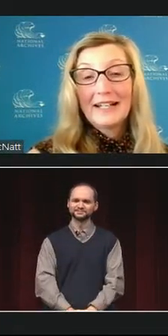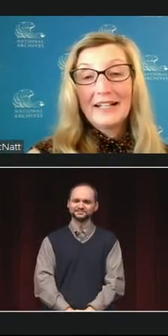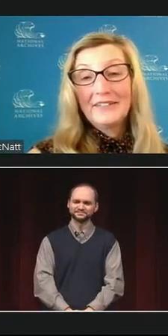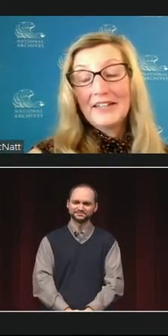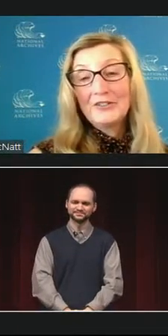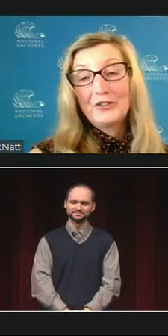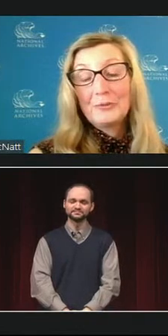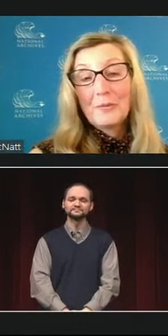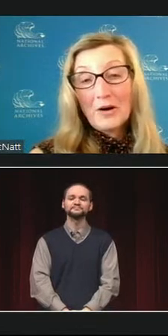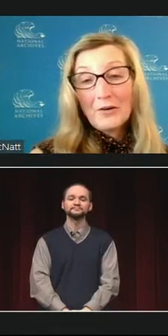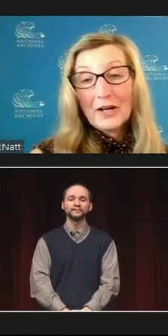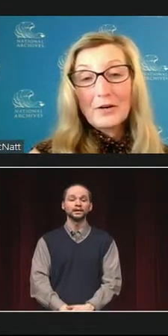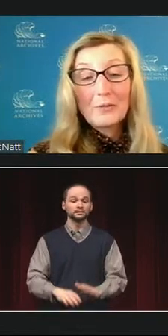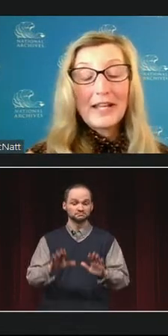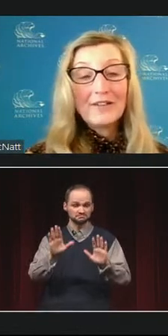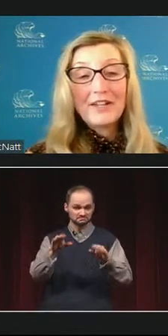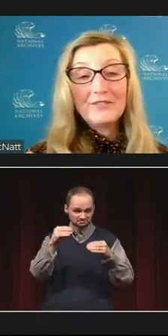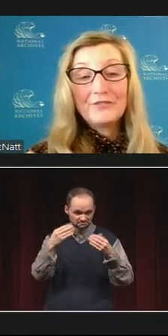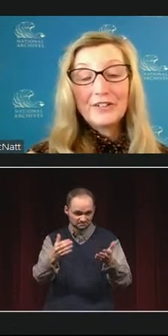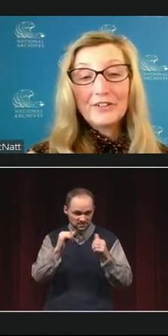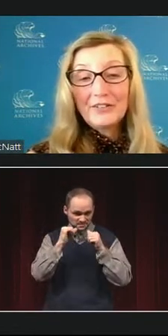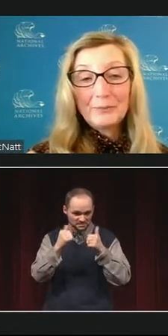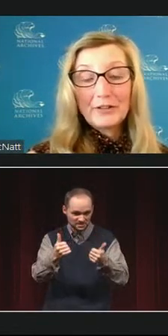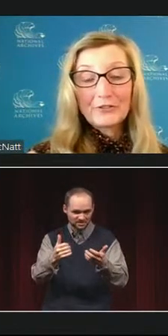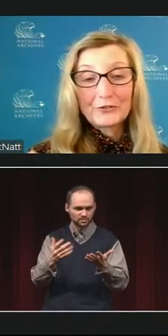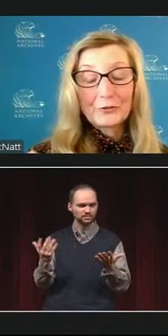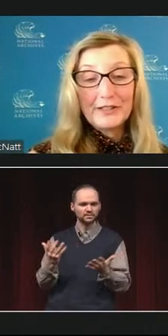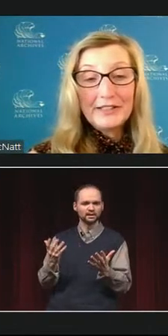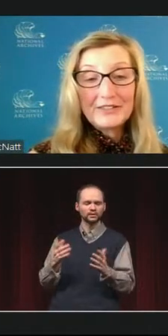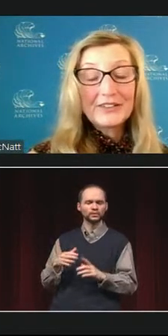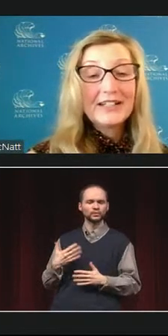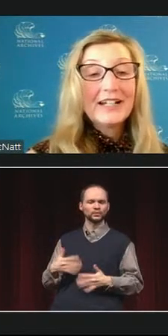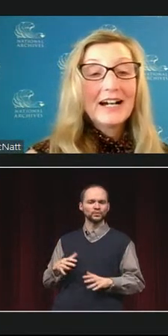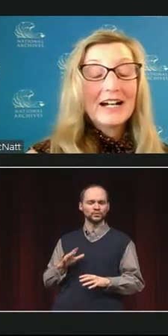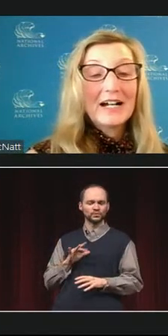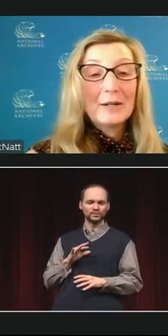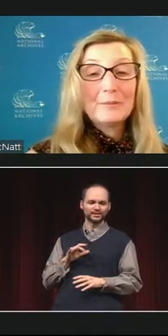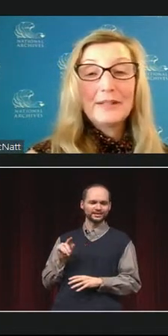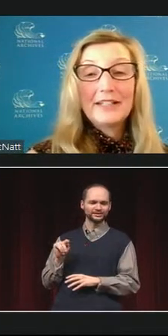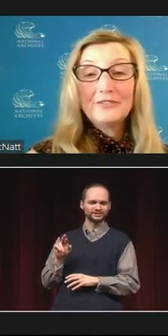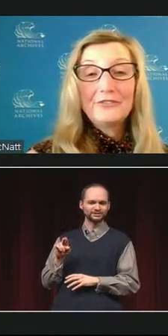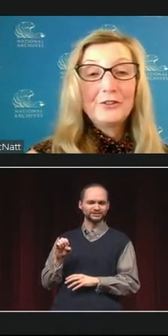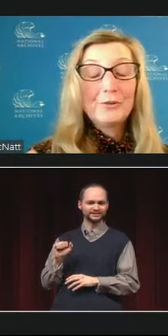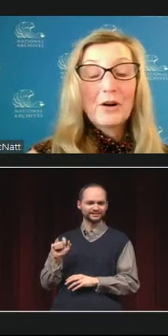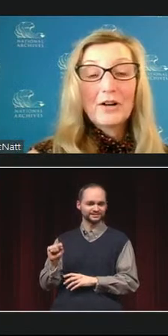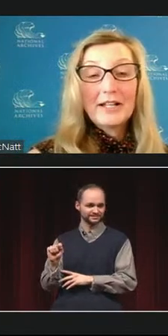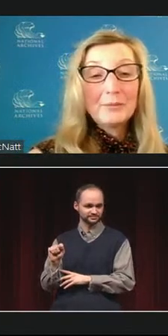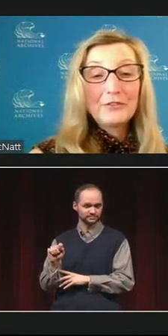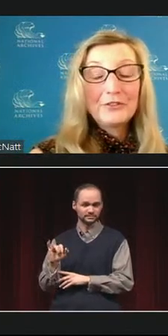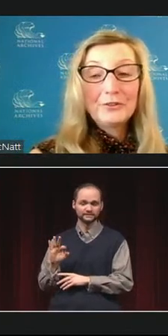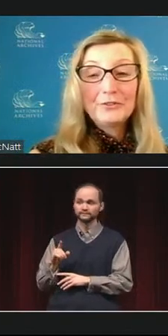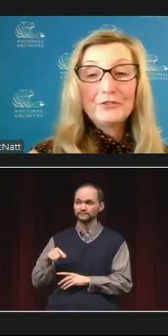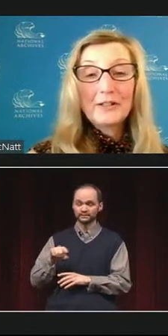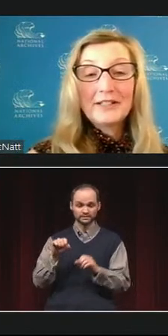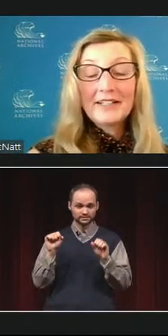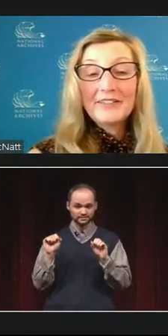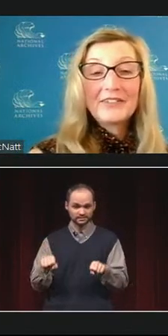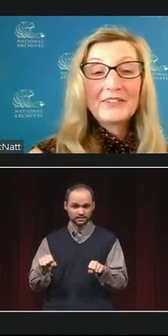And then tomorrow we have a very special treat. If you are able to join us